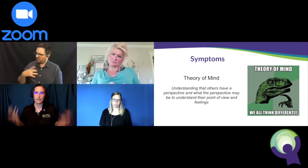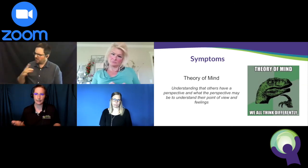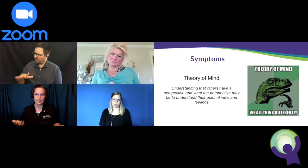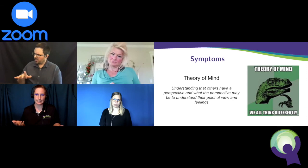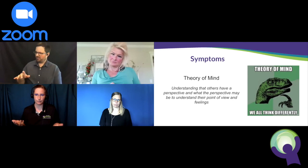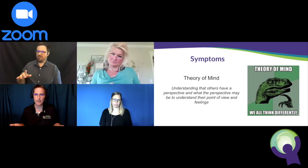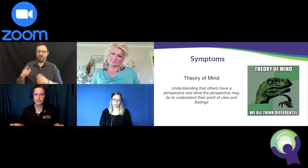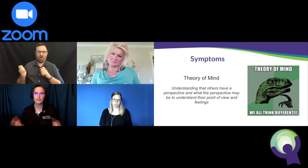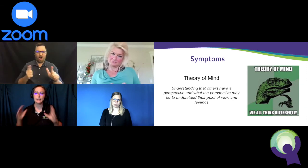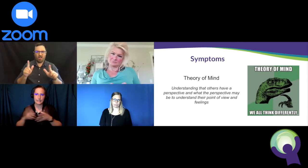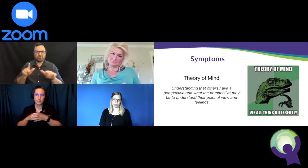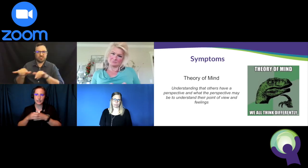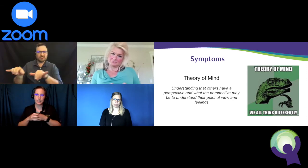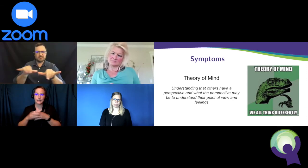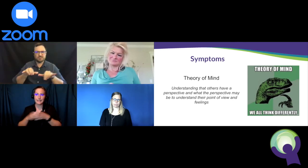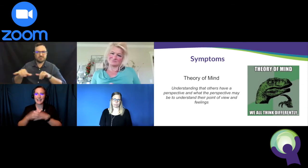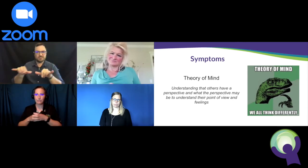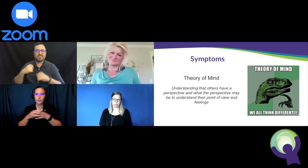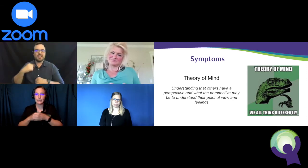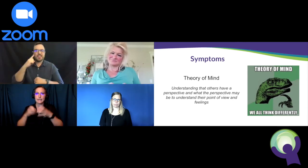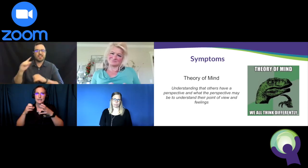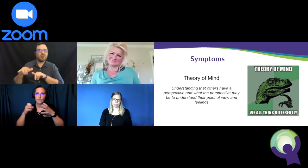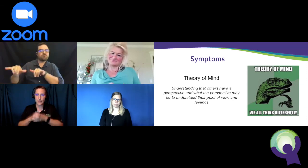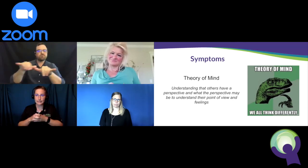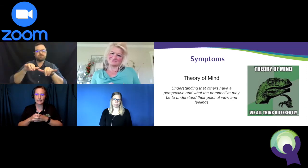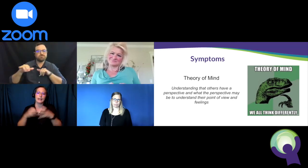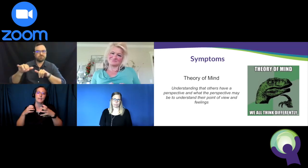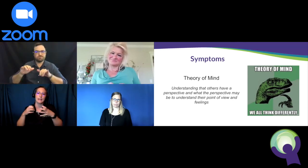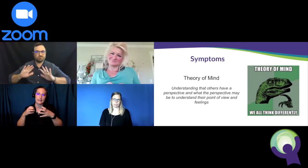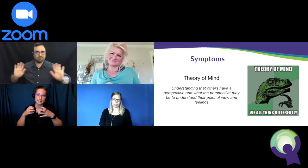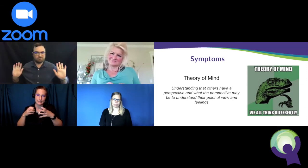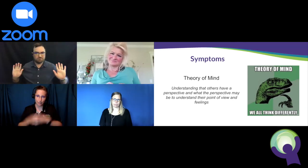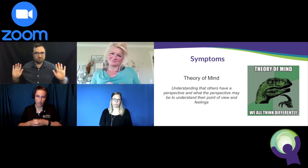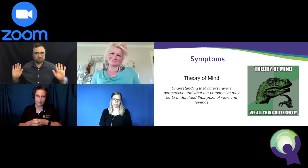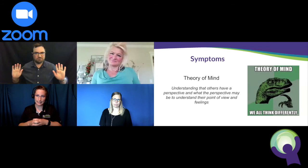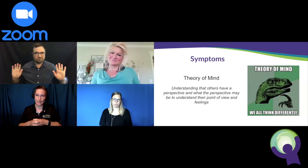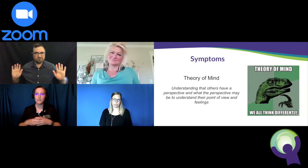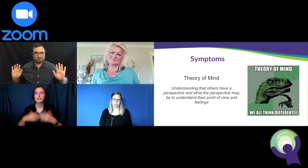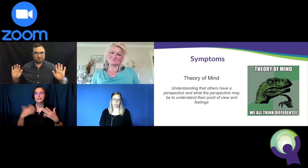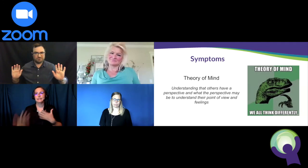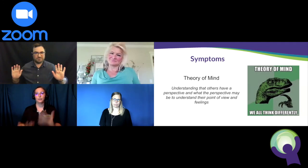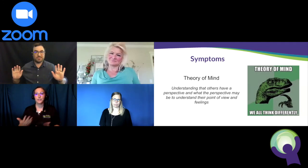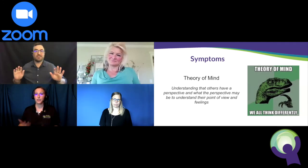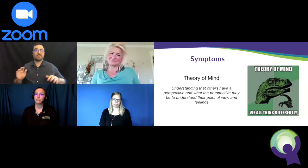Everybody likes it right? That's what they think. They think everybody thinks like them and has the same thoughts as them. And so theory of mind